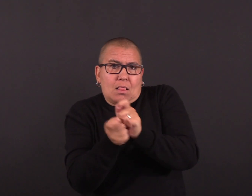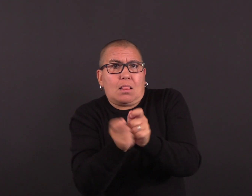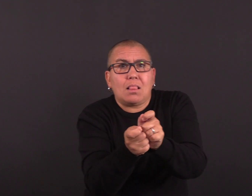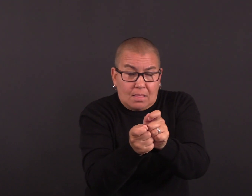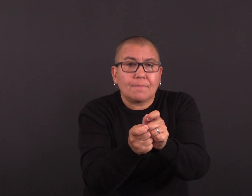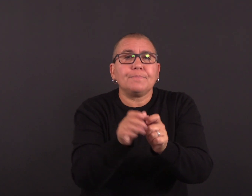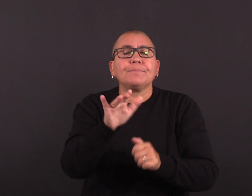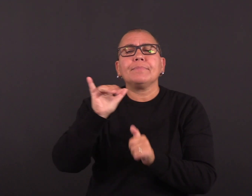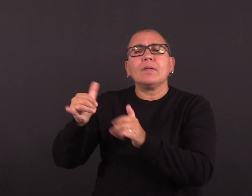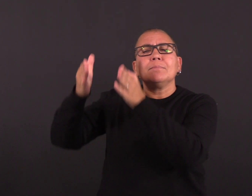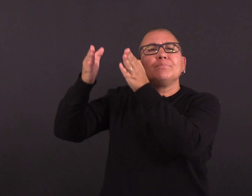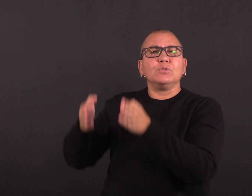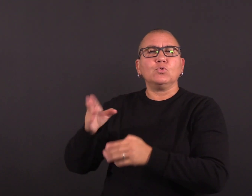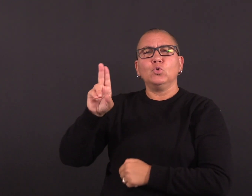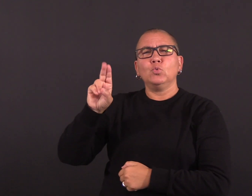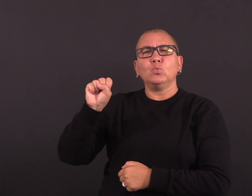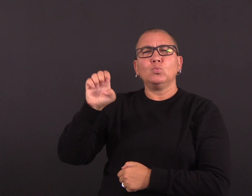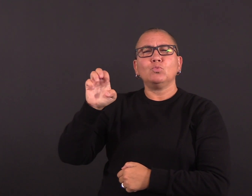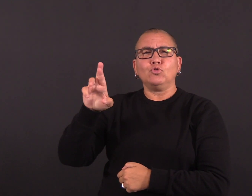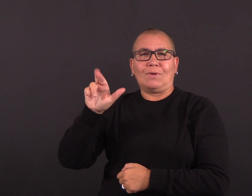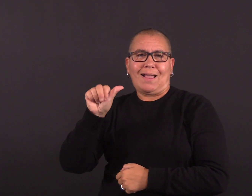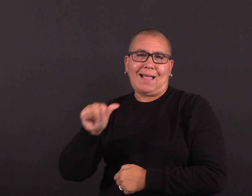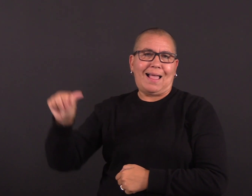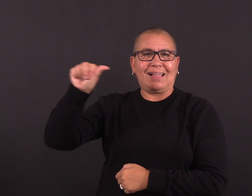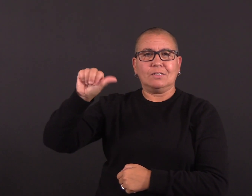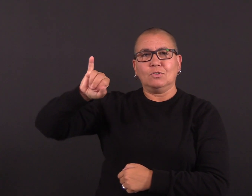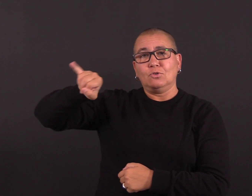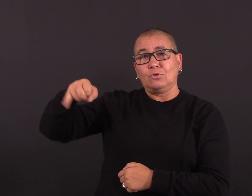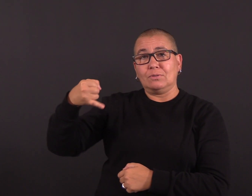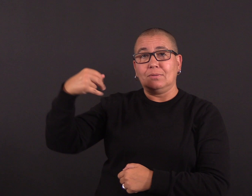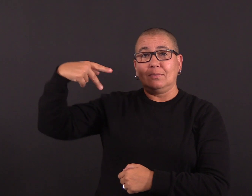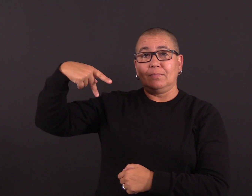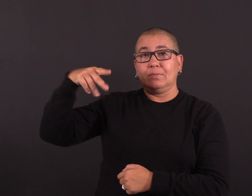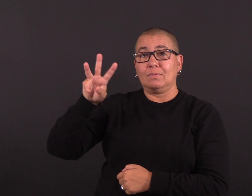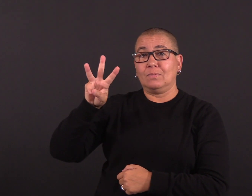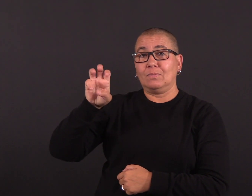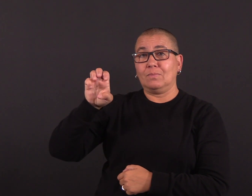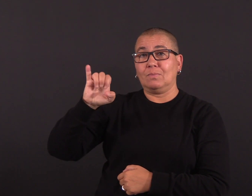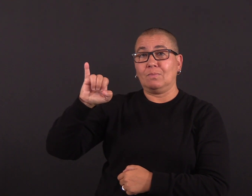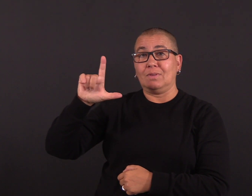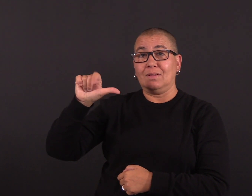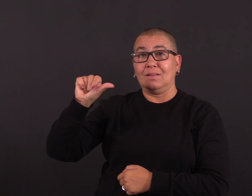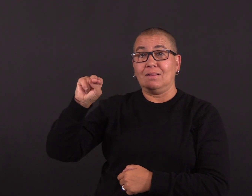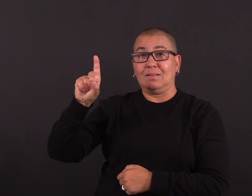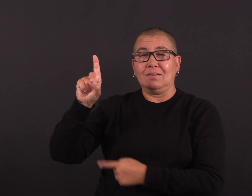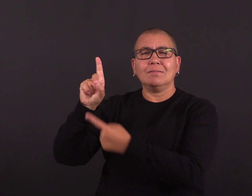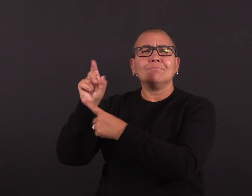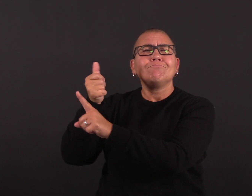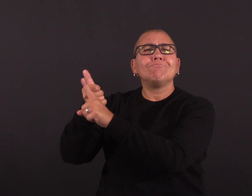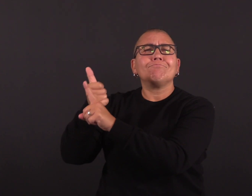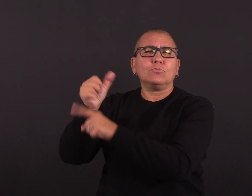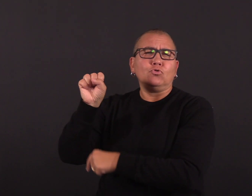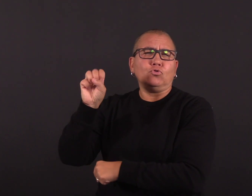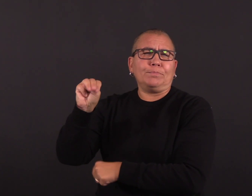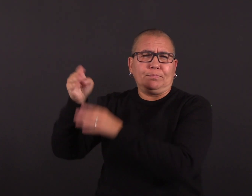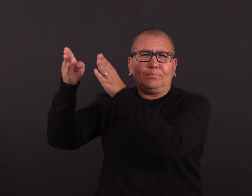Authorities have also been tracking a new highly mutated strain of the virus called